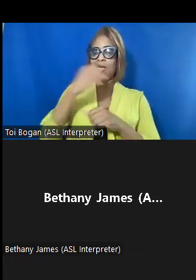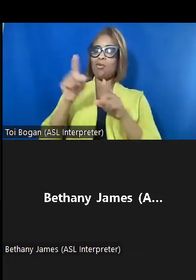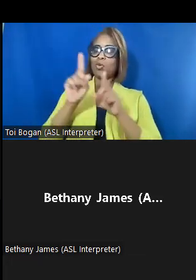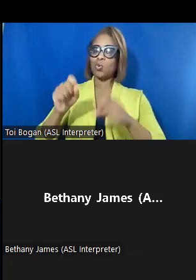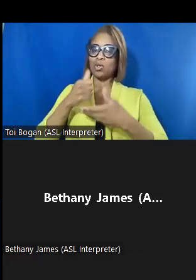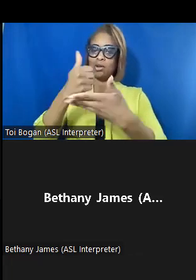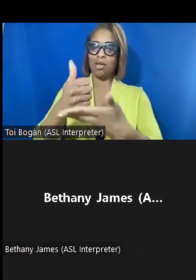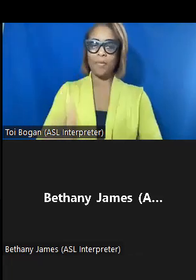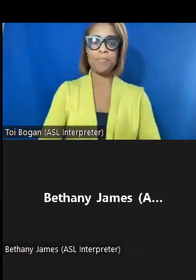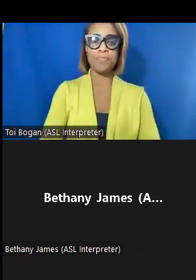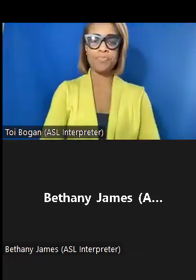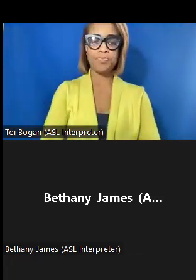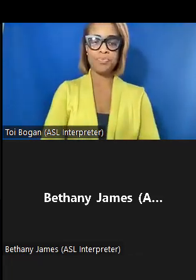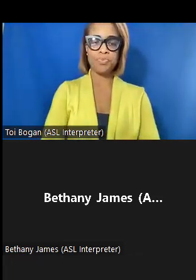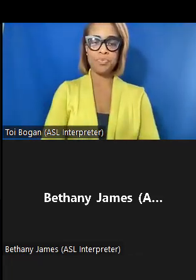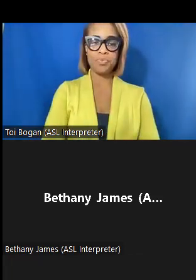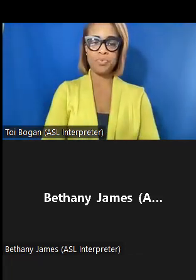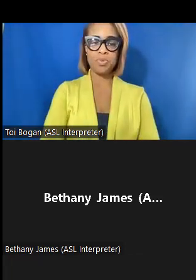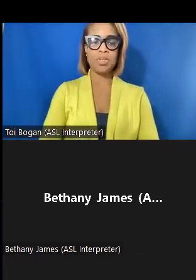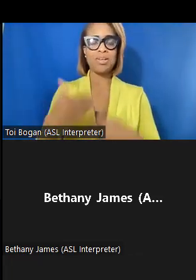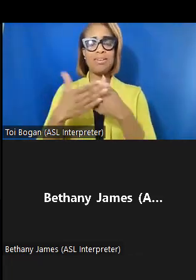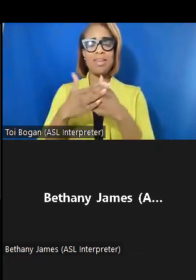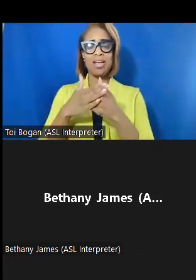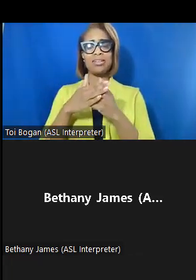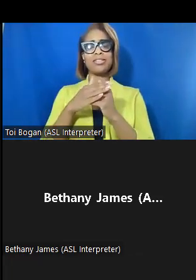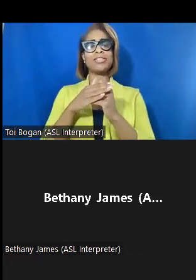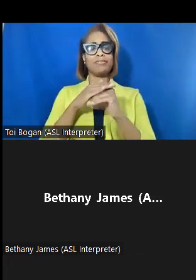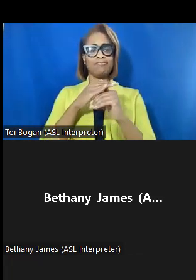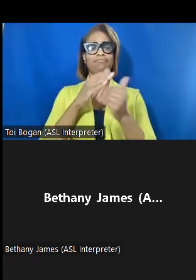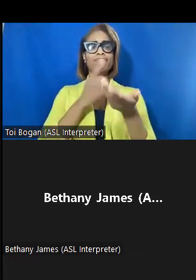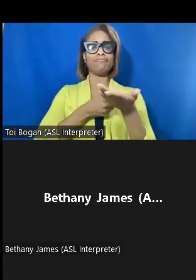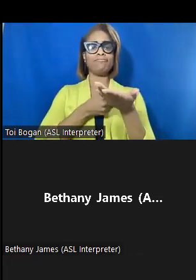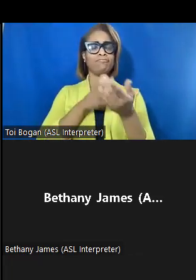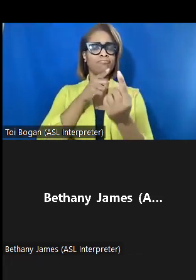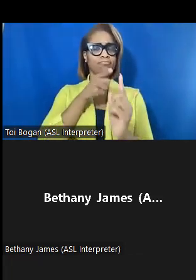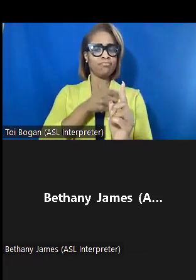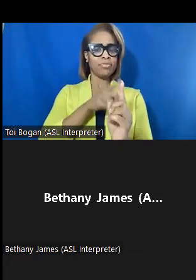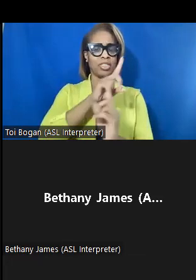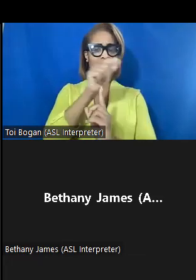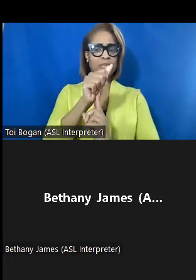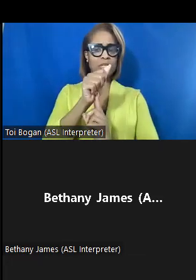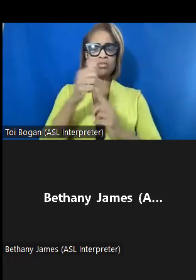So next we'll take a closer look at disability. So what is a disability under the ADA?